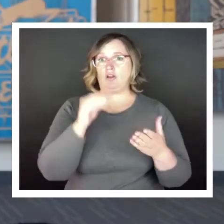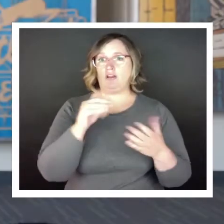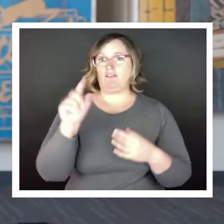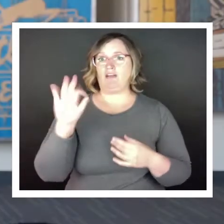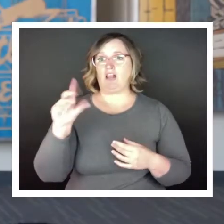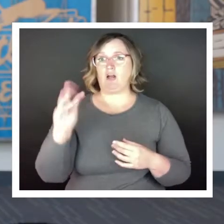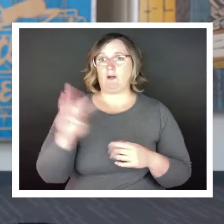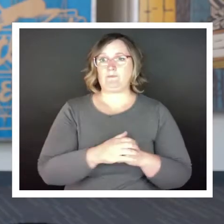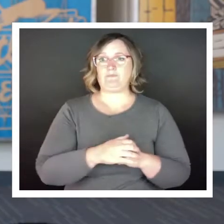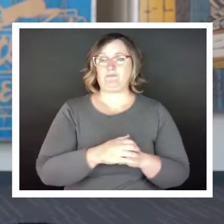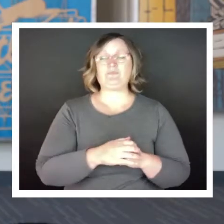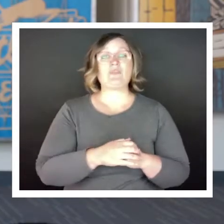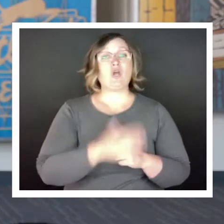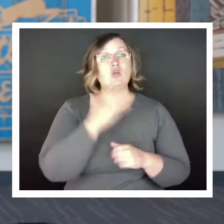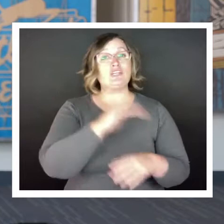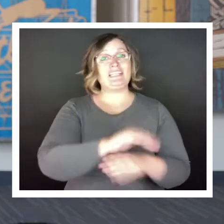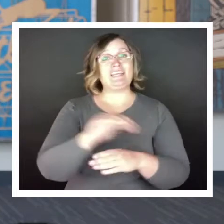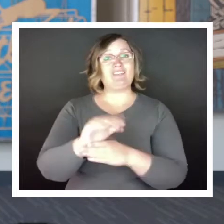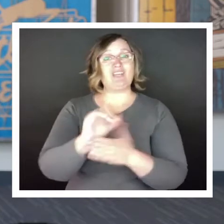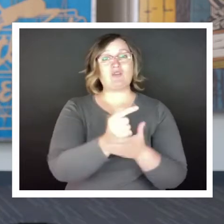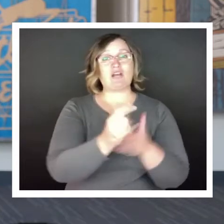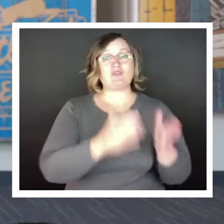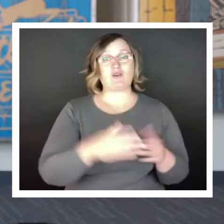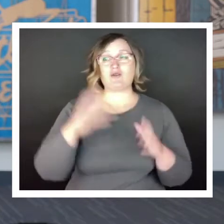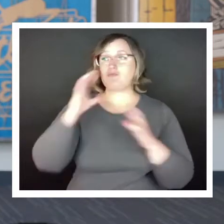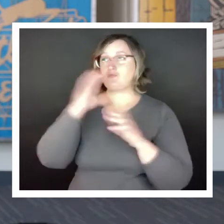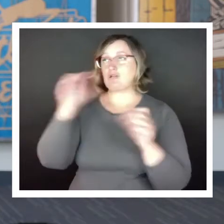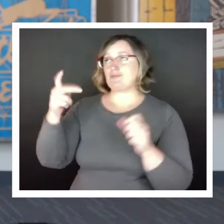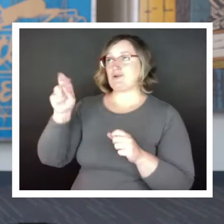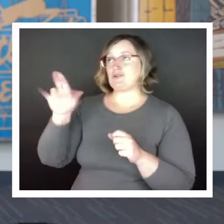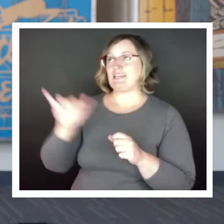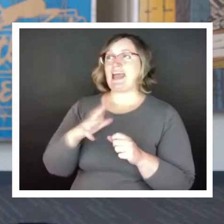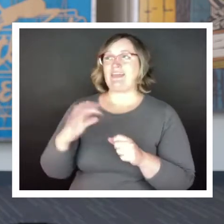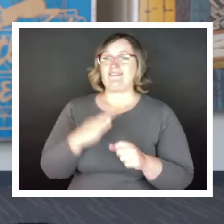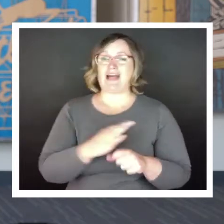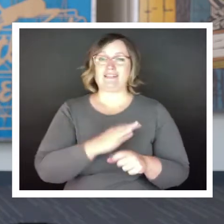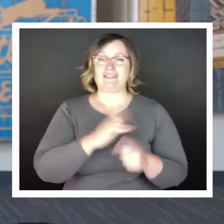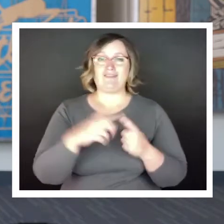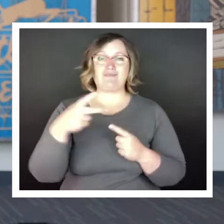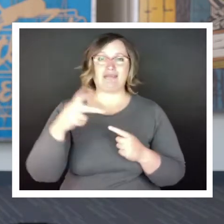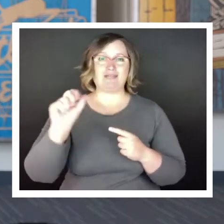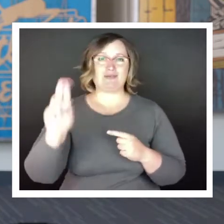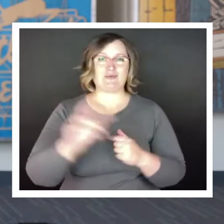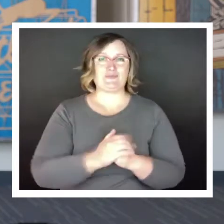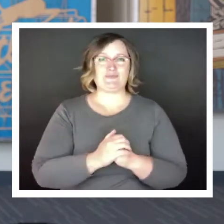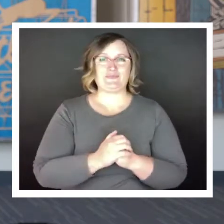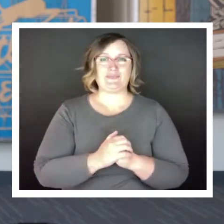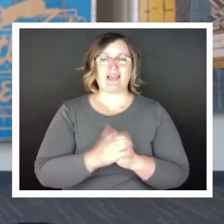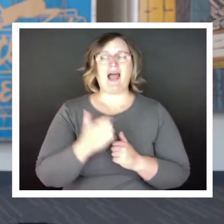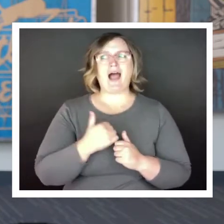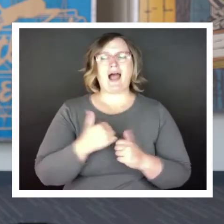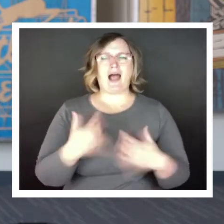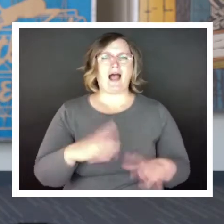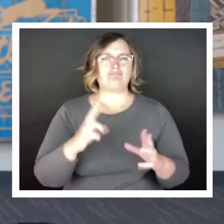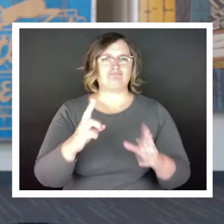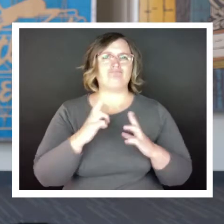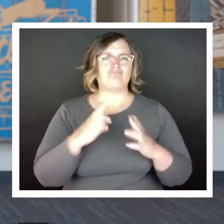Good evening graduates, President Percy and the faculty of Portland State University. I'm honored to be here this evening.